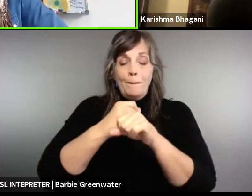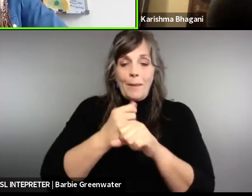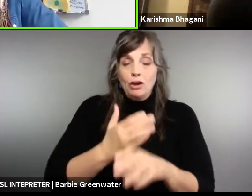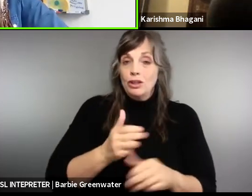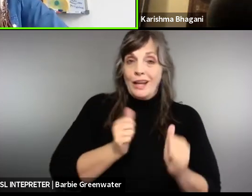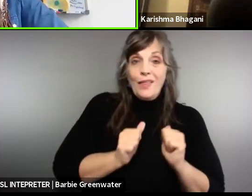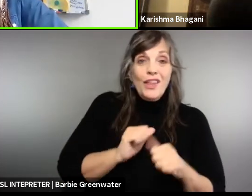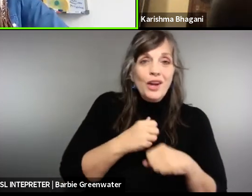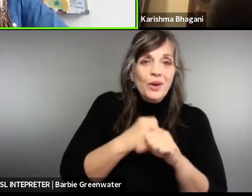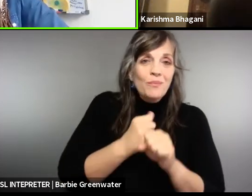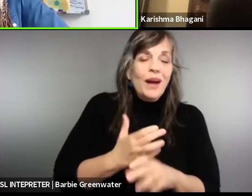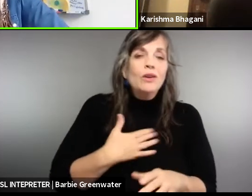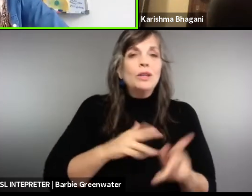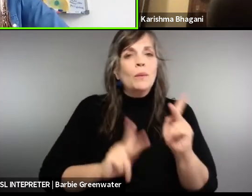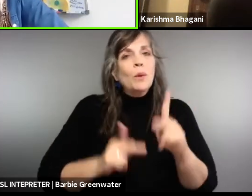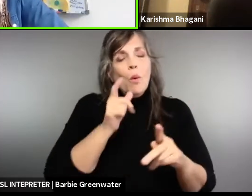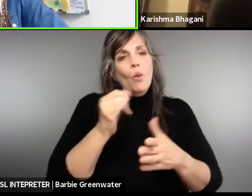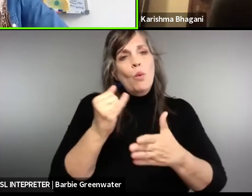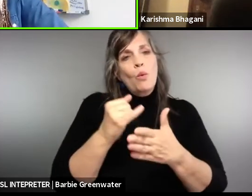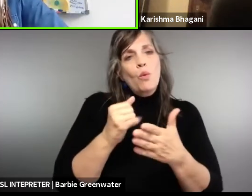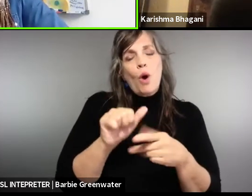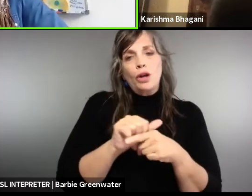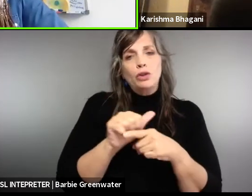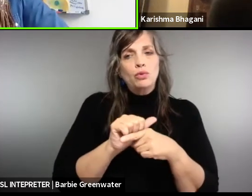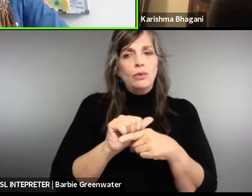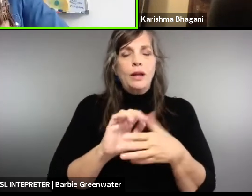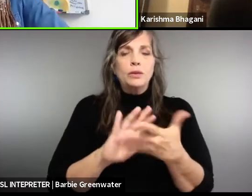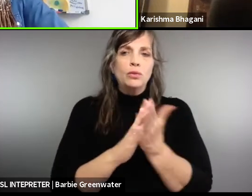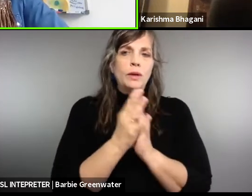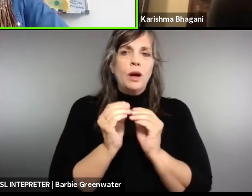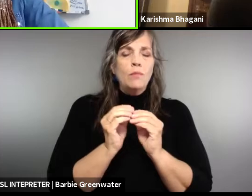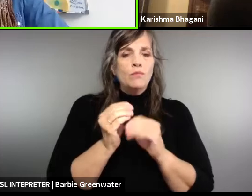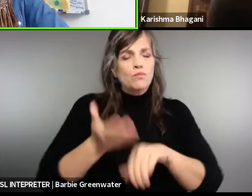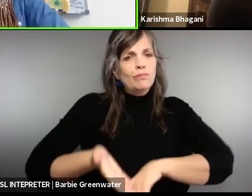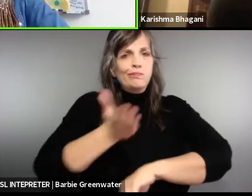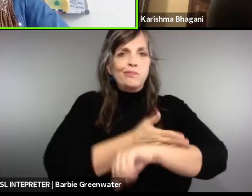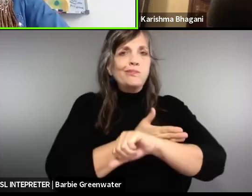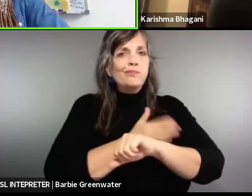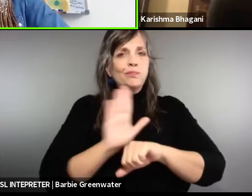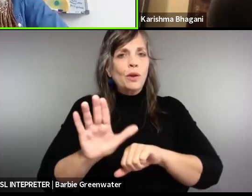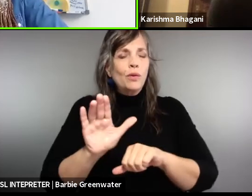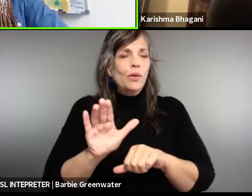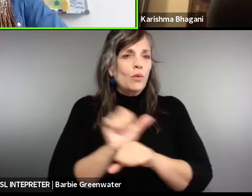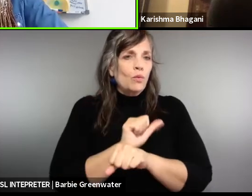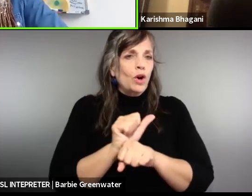people who are trying to sharpen their voice to come and just present their work.